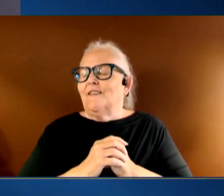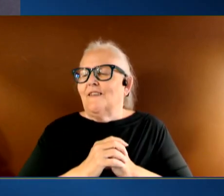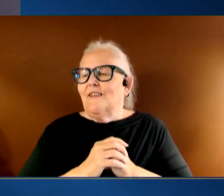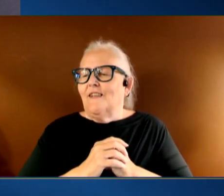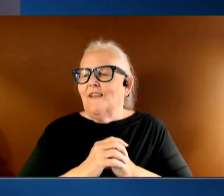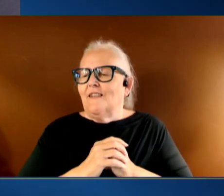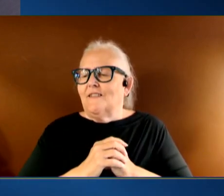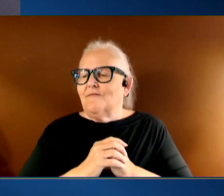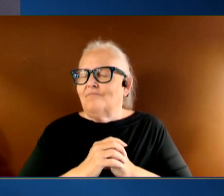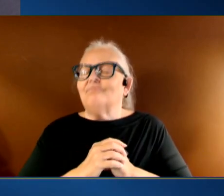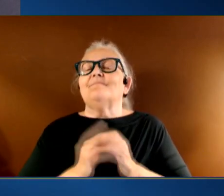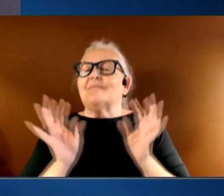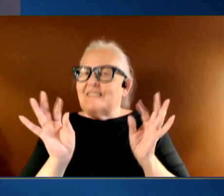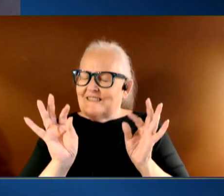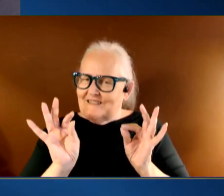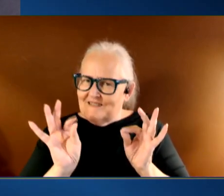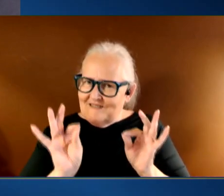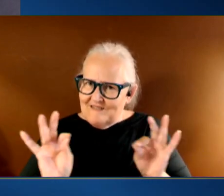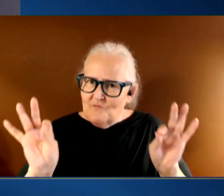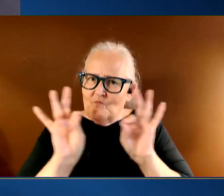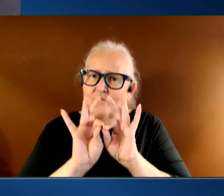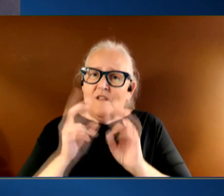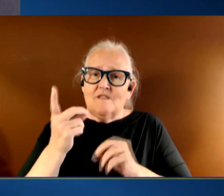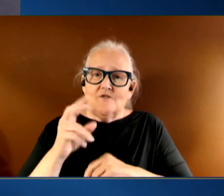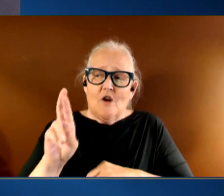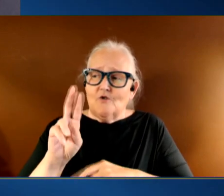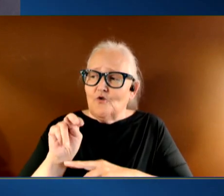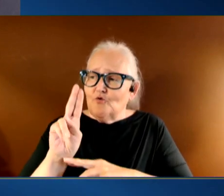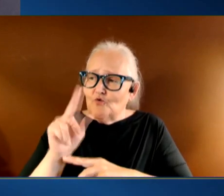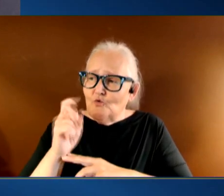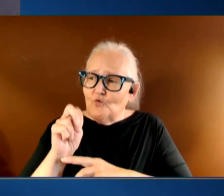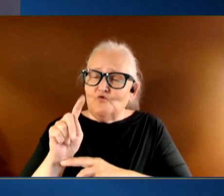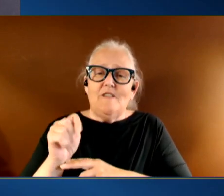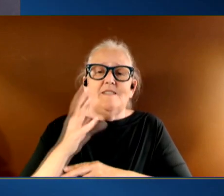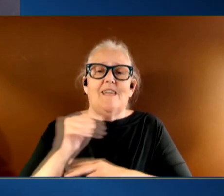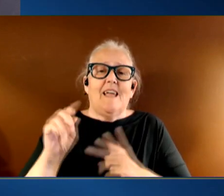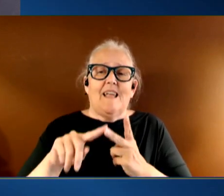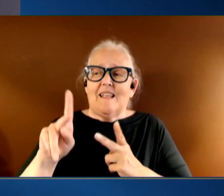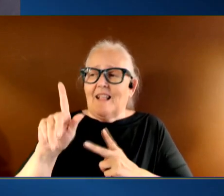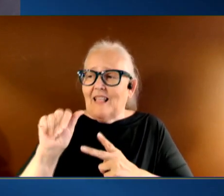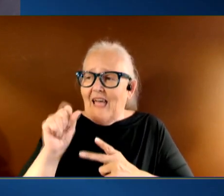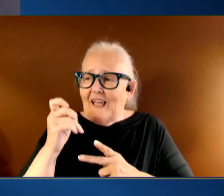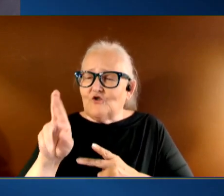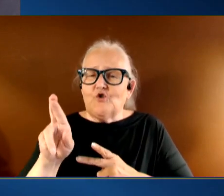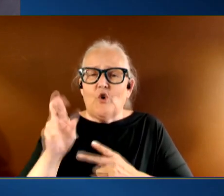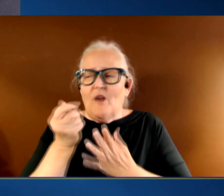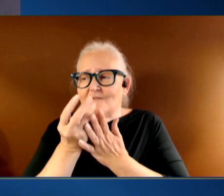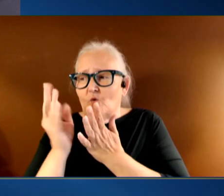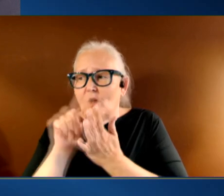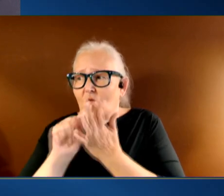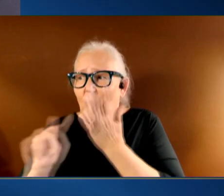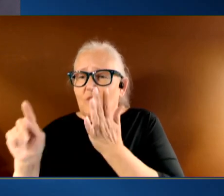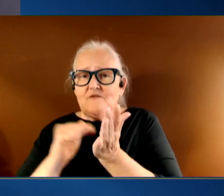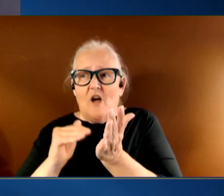we've had Dr. Nugent, Dr Caster, several of the other physicians working with us to educate other